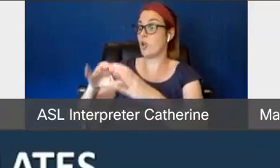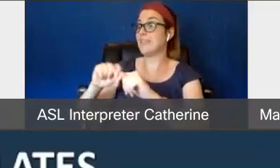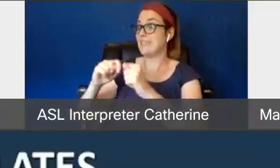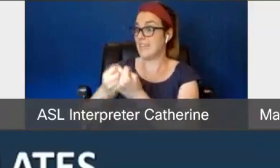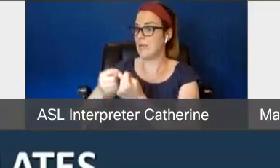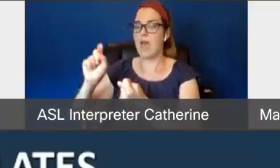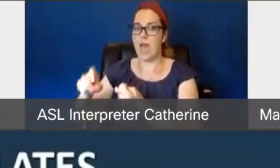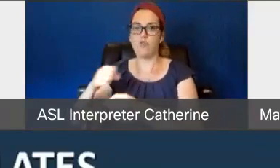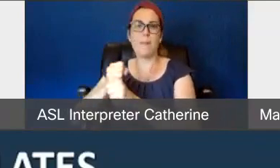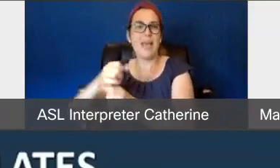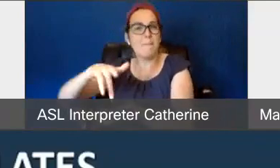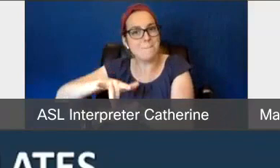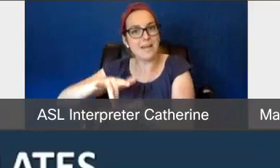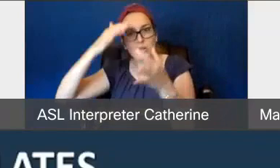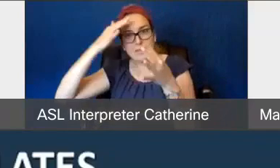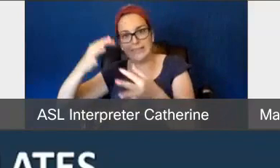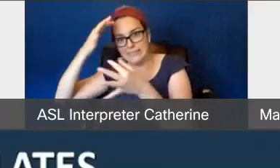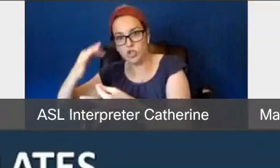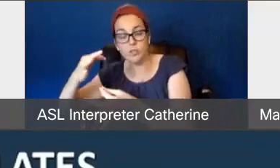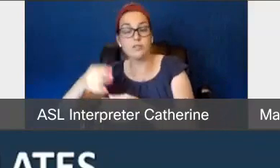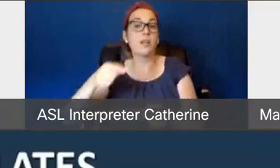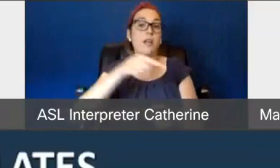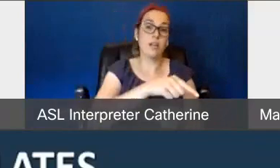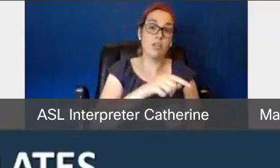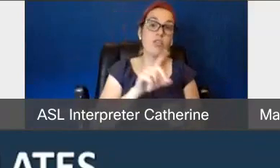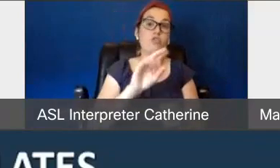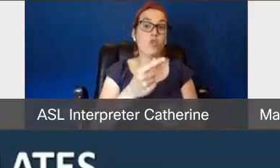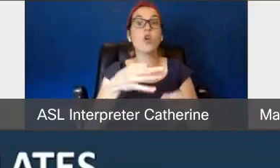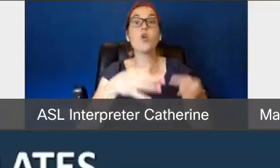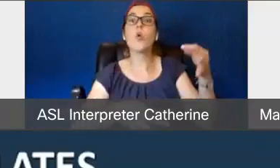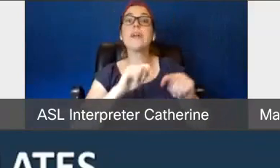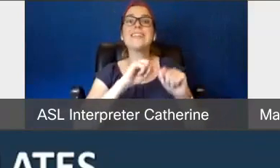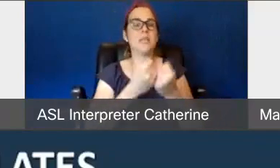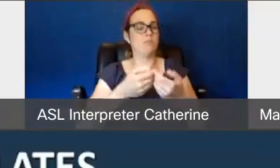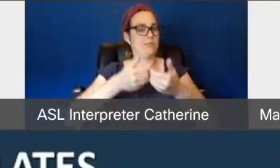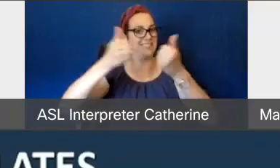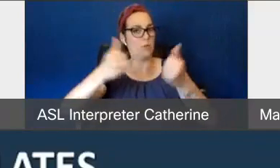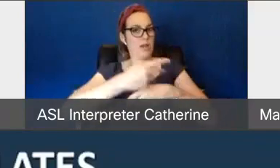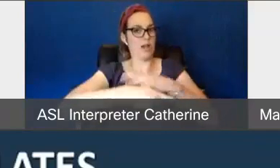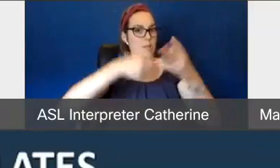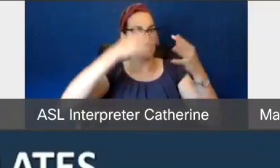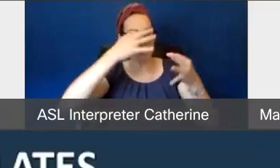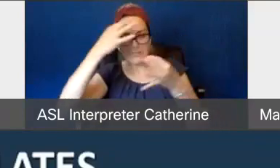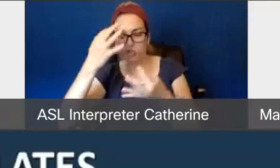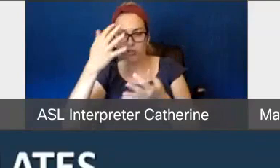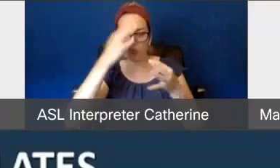that makes other best practice decisions, that is responsible for medication adherence and compliance,